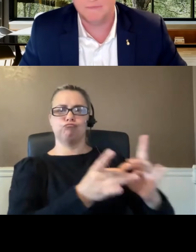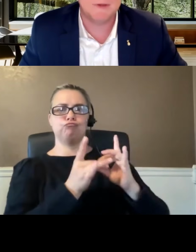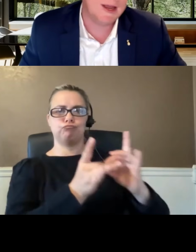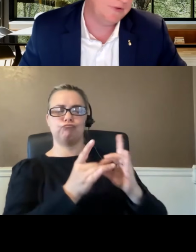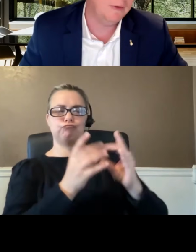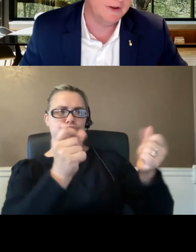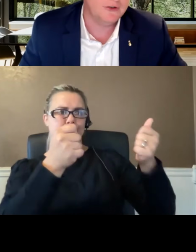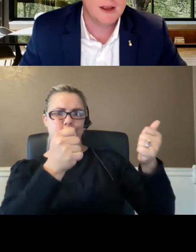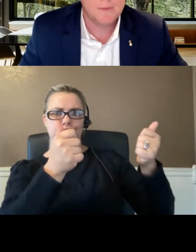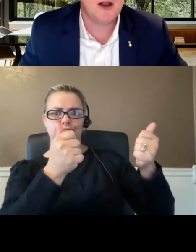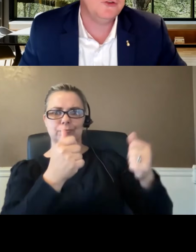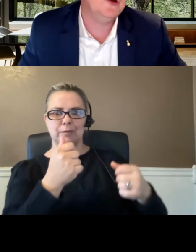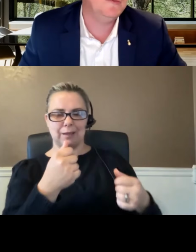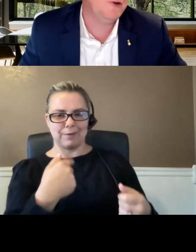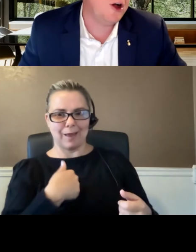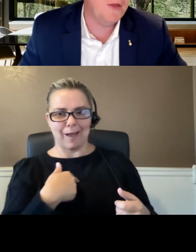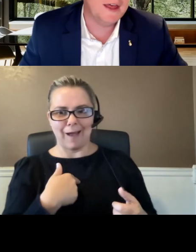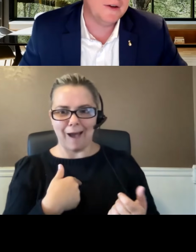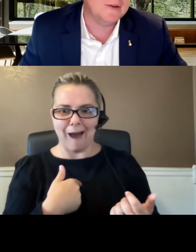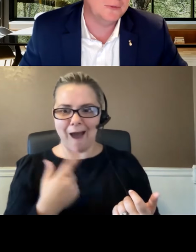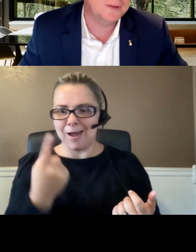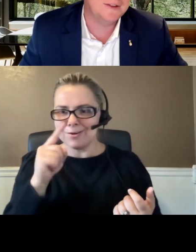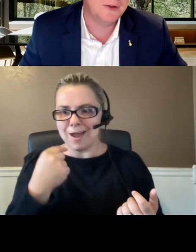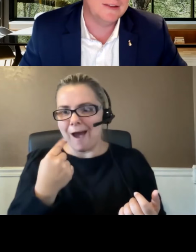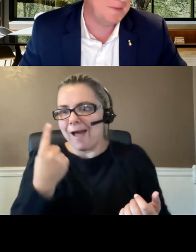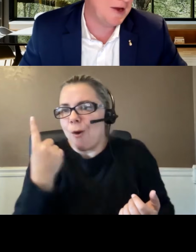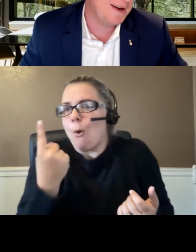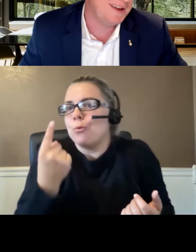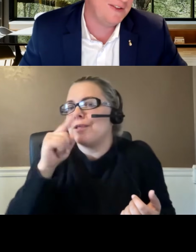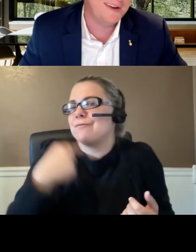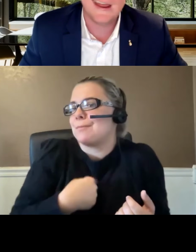I mean, I am selfish, but also for all the other users with disabilities in my organization,